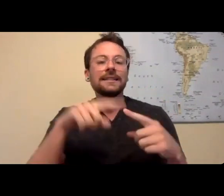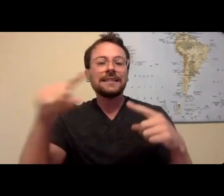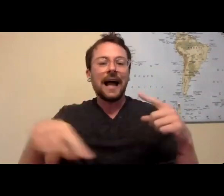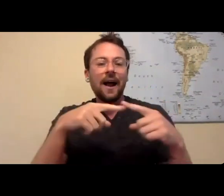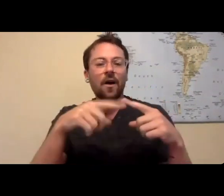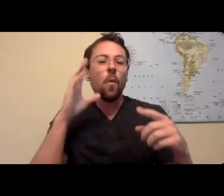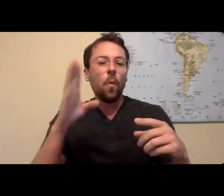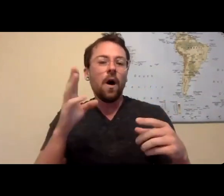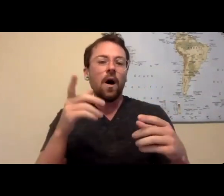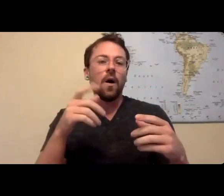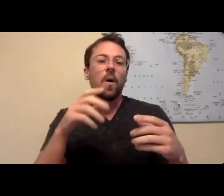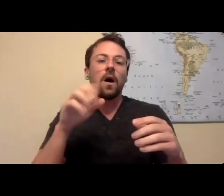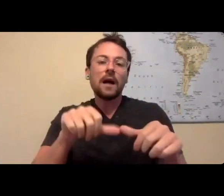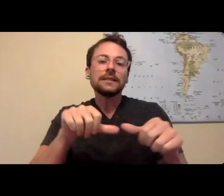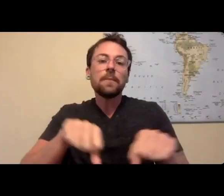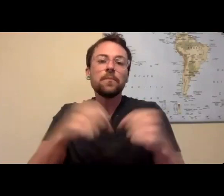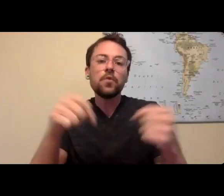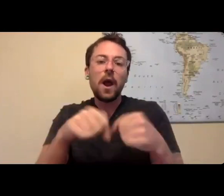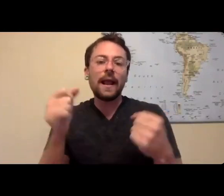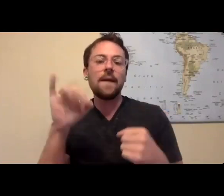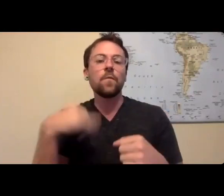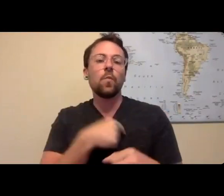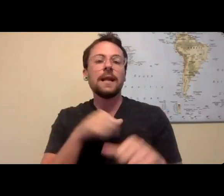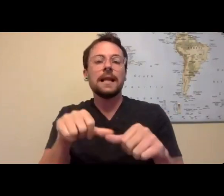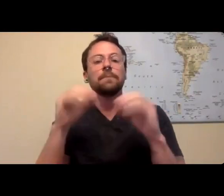if we're not teaching, then our students aren't going to learn.